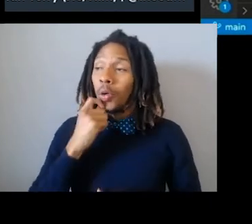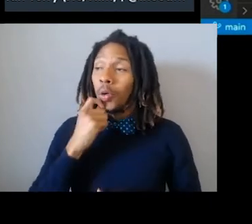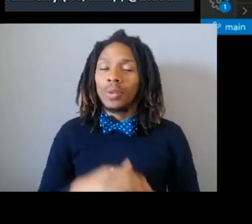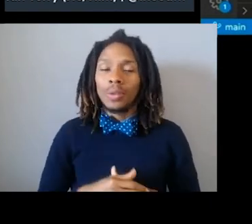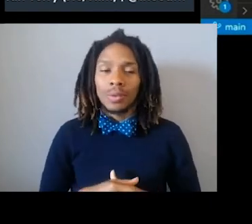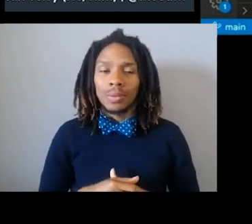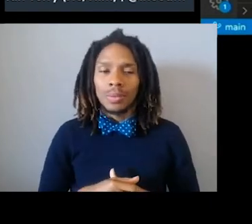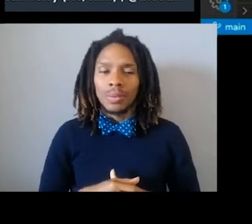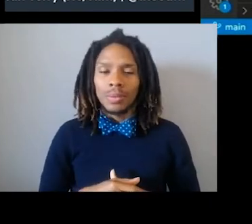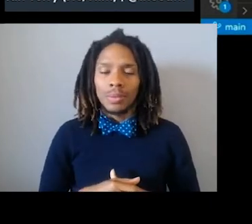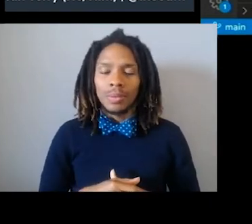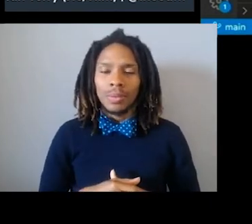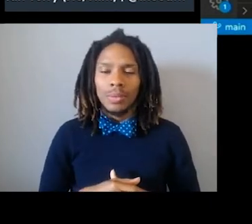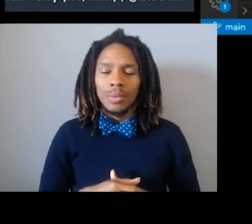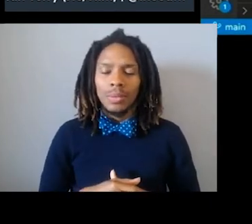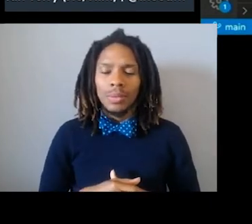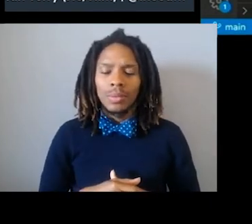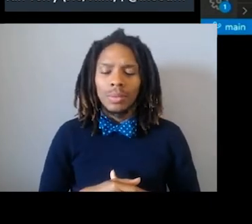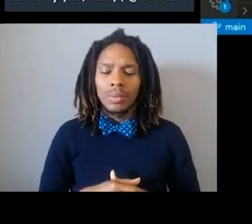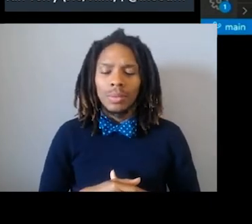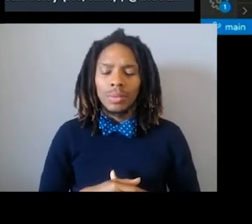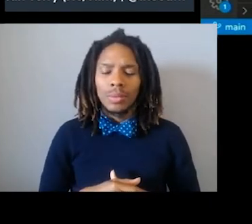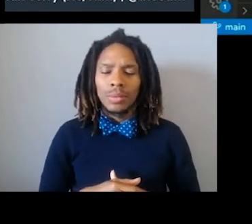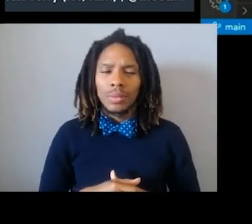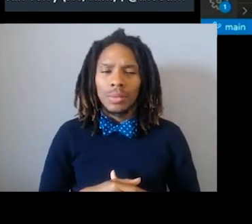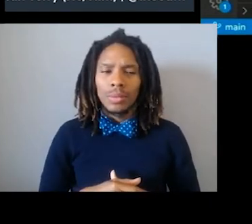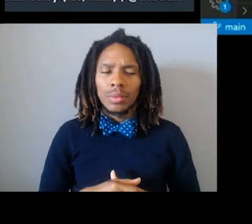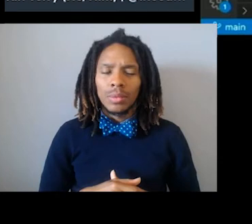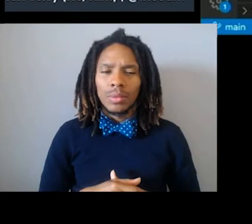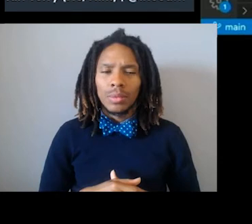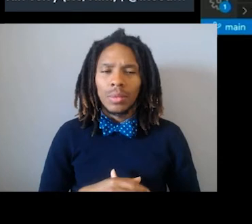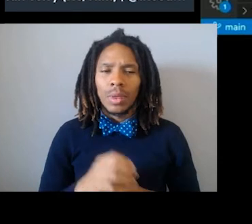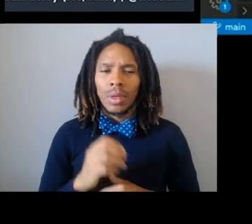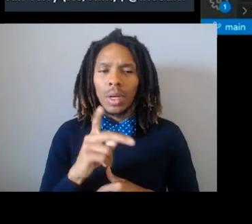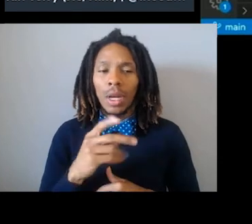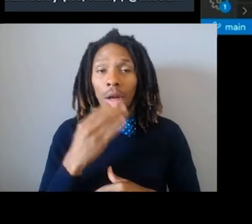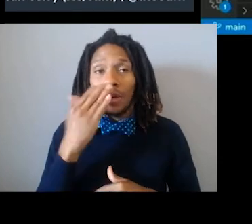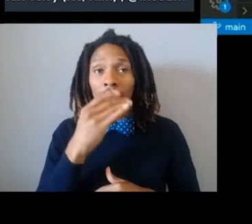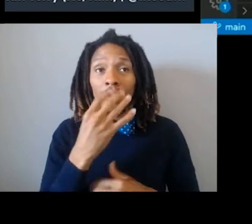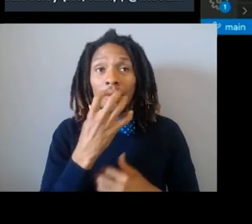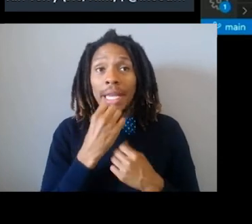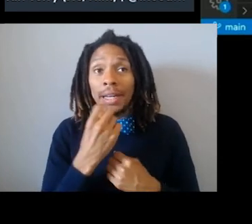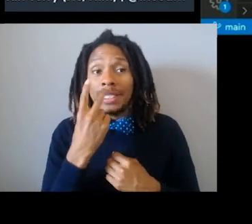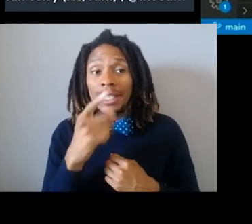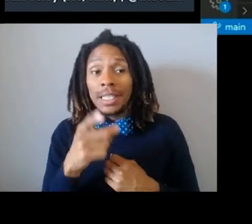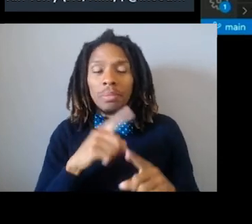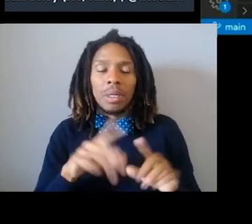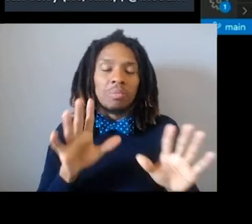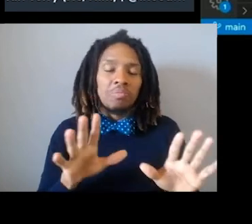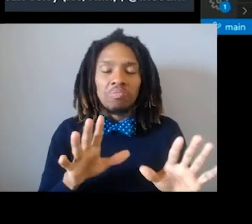All right. So again, I don't know if people care to see this, but I'll just show you real quick some of the deployment scripts,